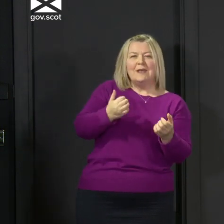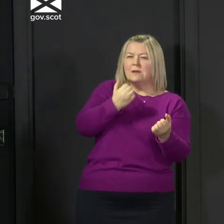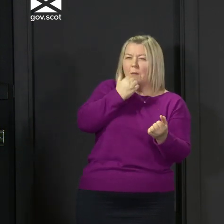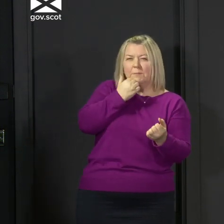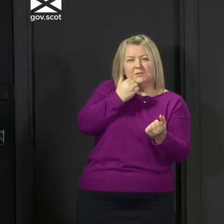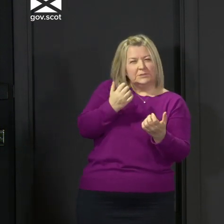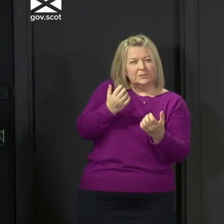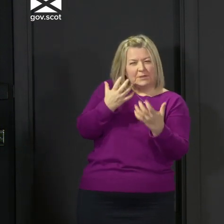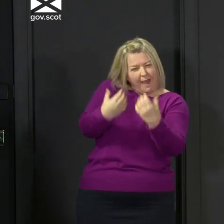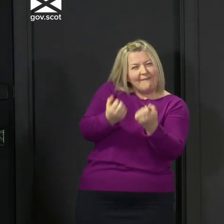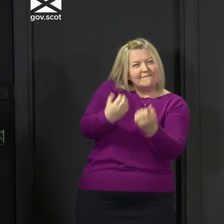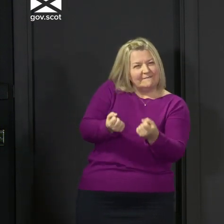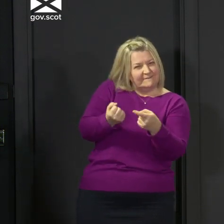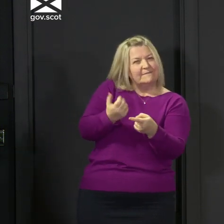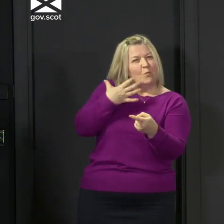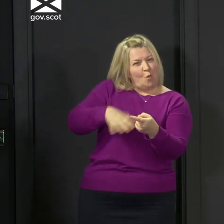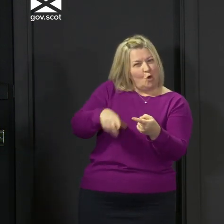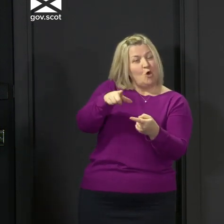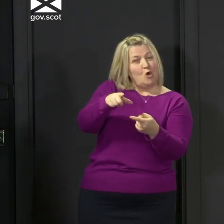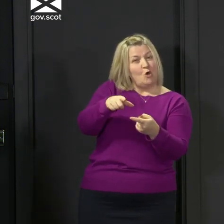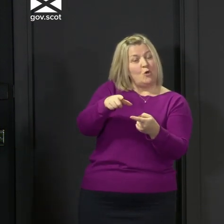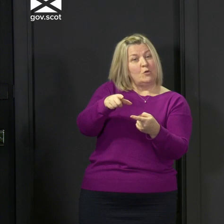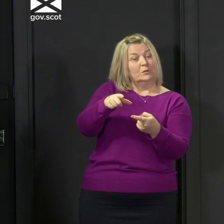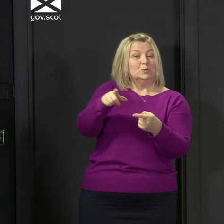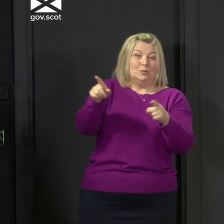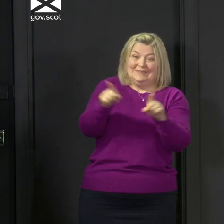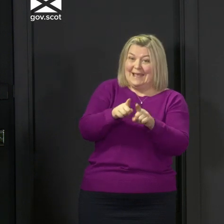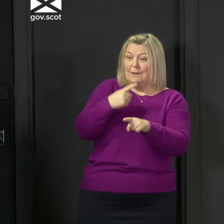As a result, the figure I am reporting today, like the figure I reported yesterday - will